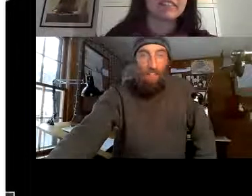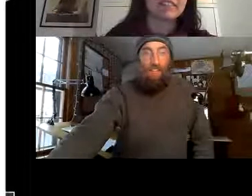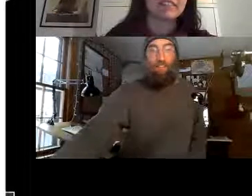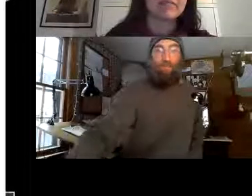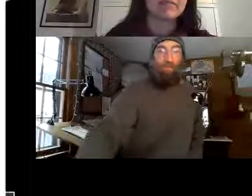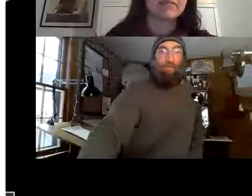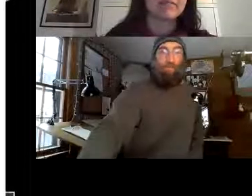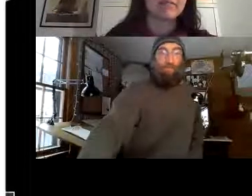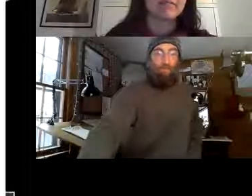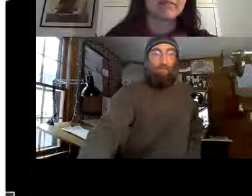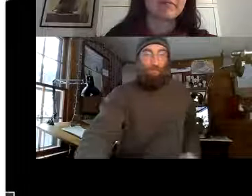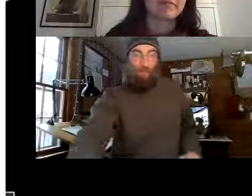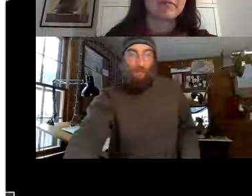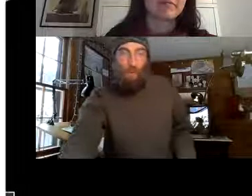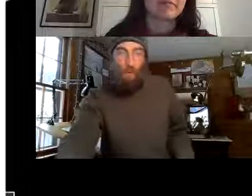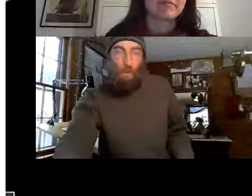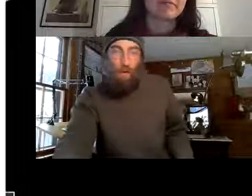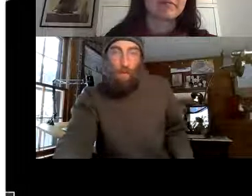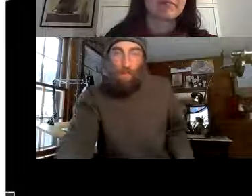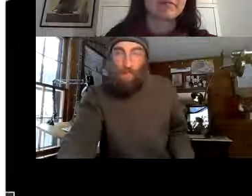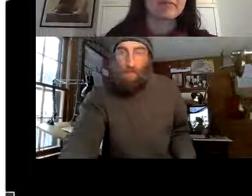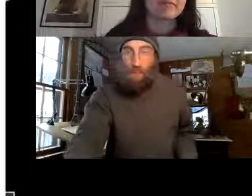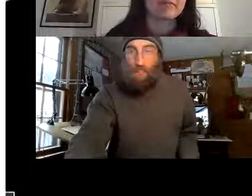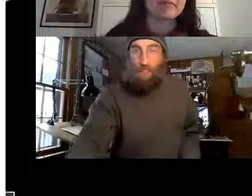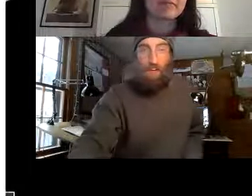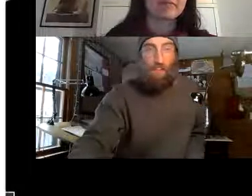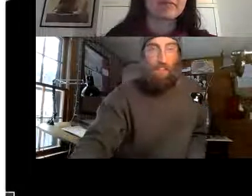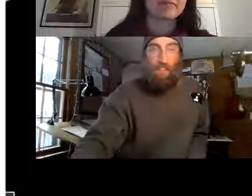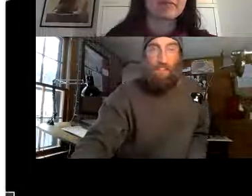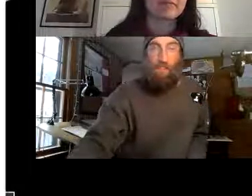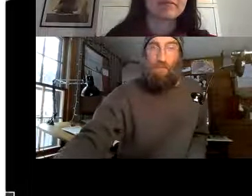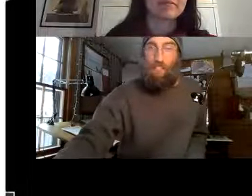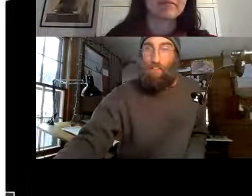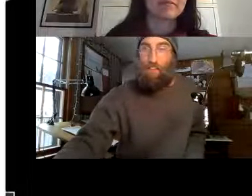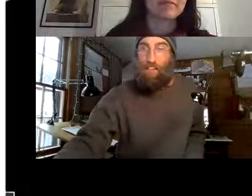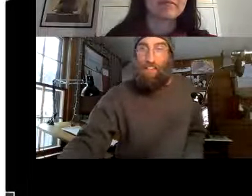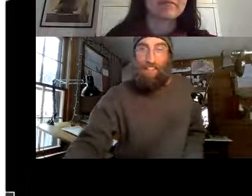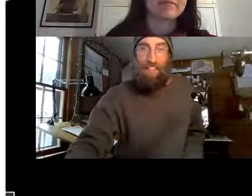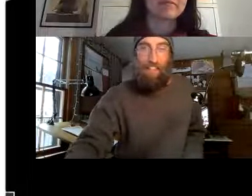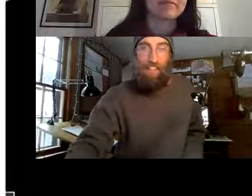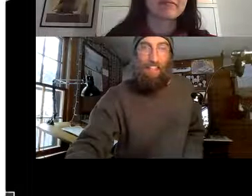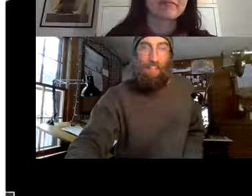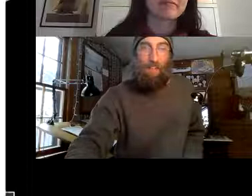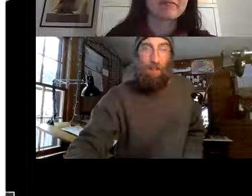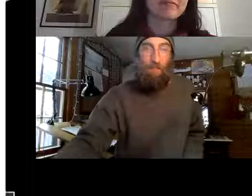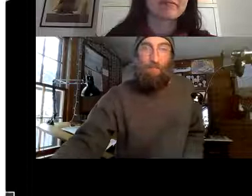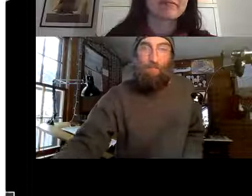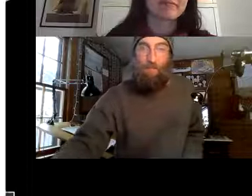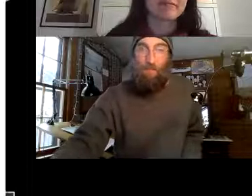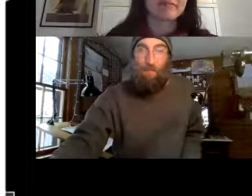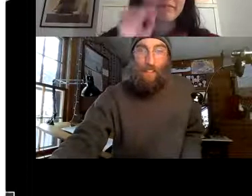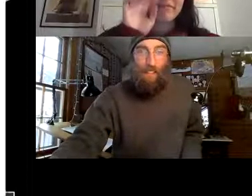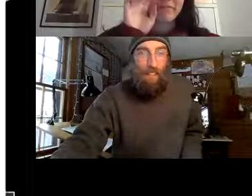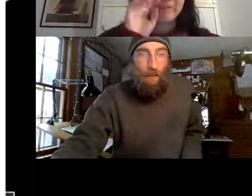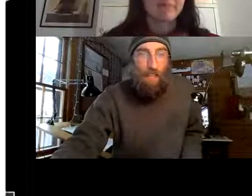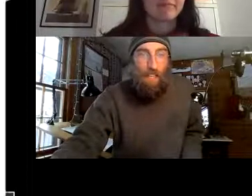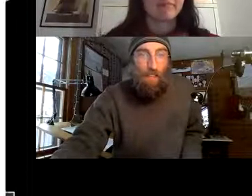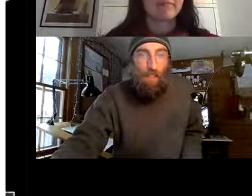Corporal punishment was very much encouraged among school teachers in 1861,